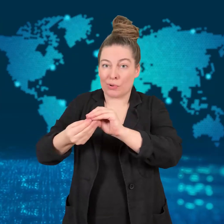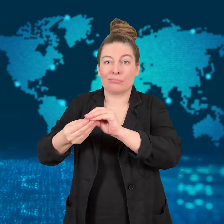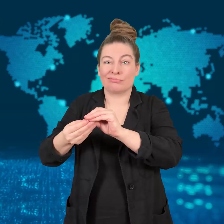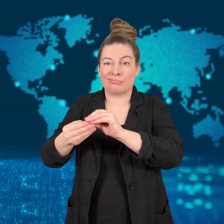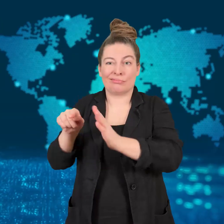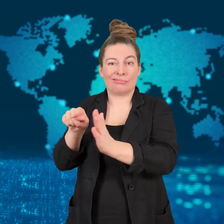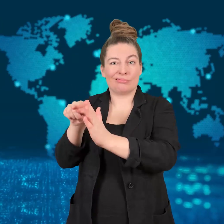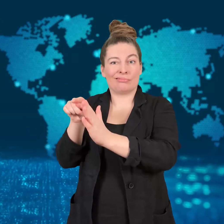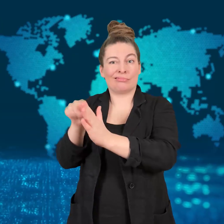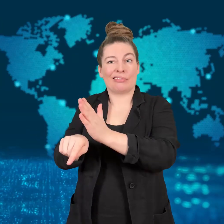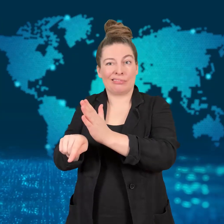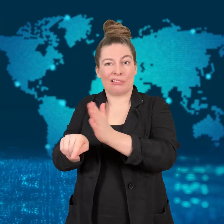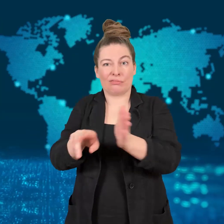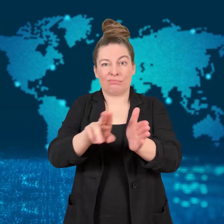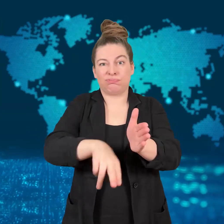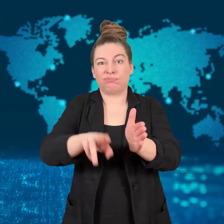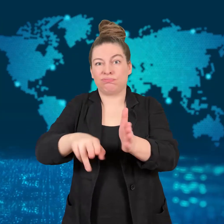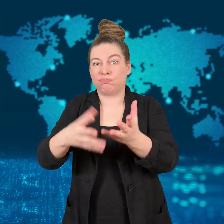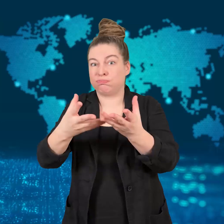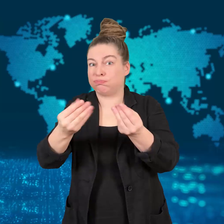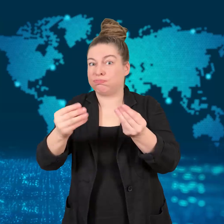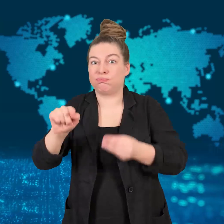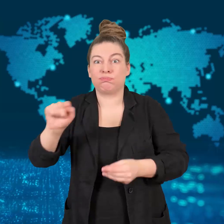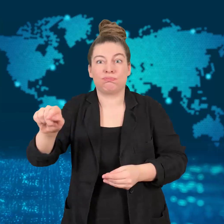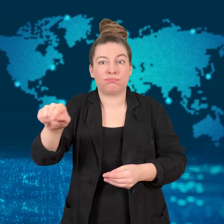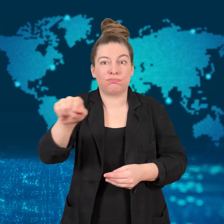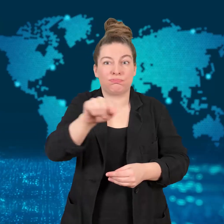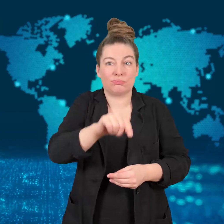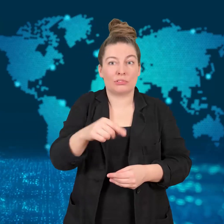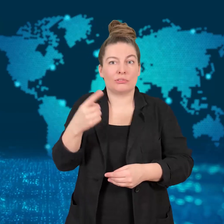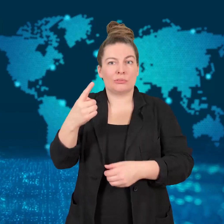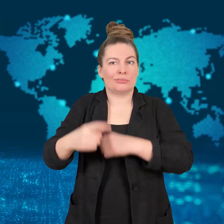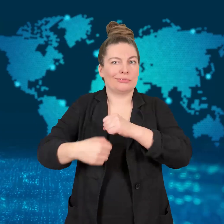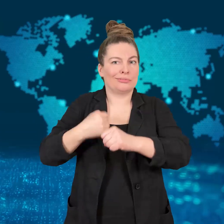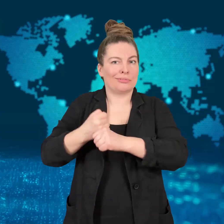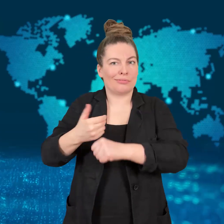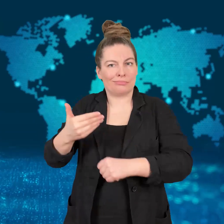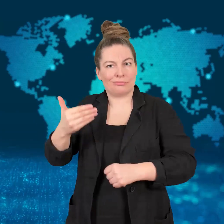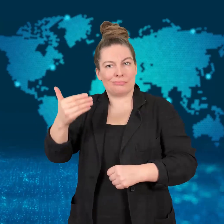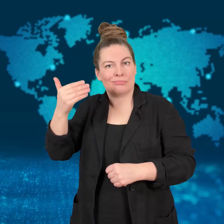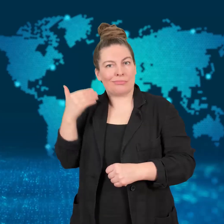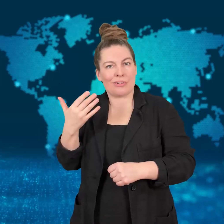the Kufra sites.